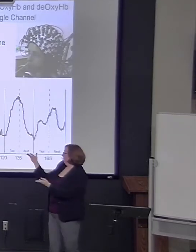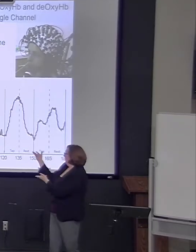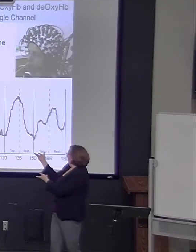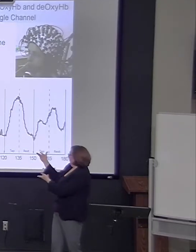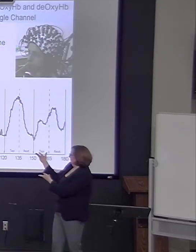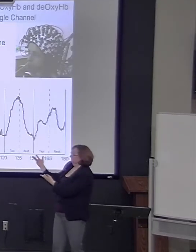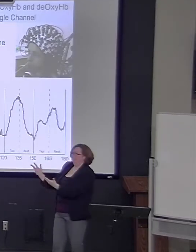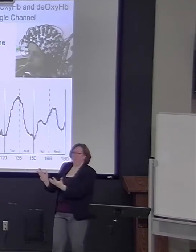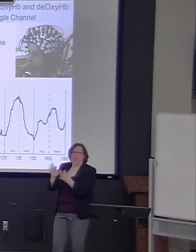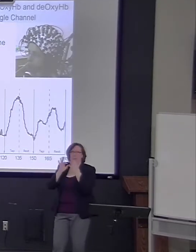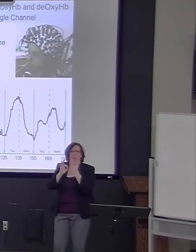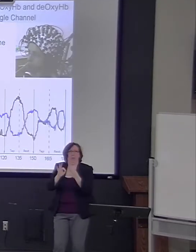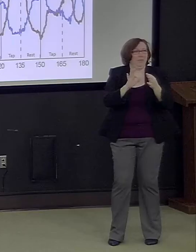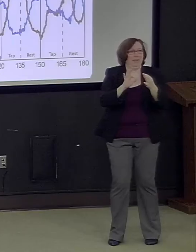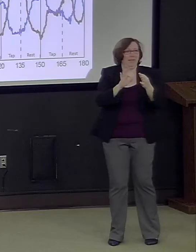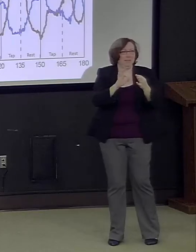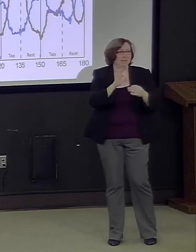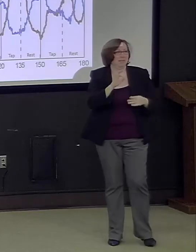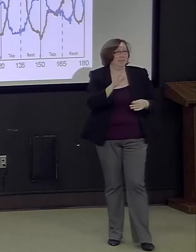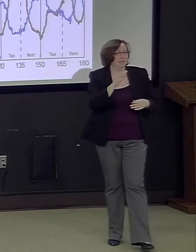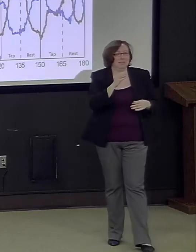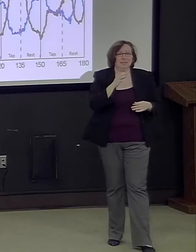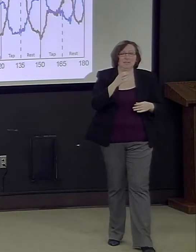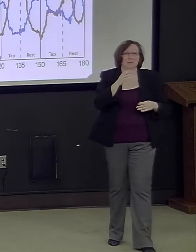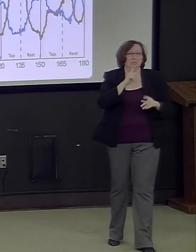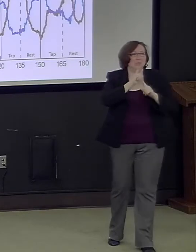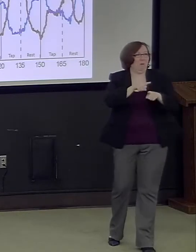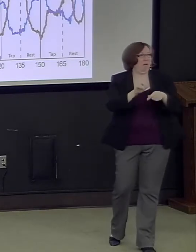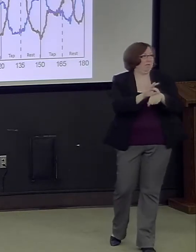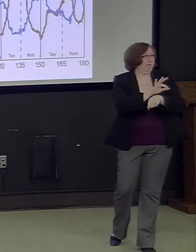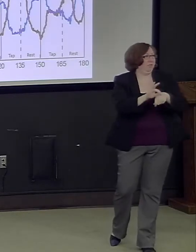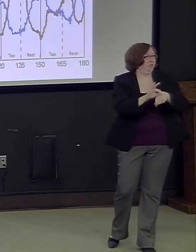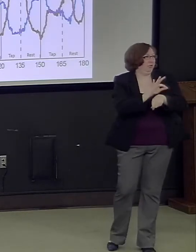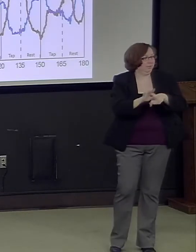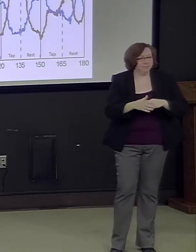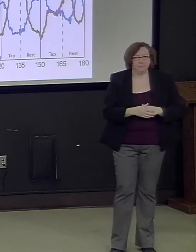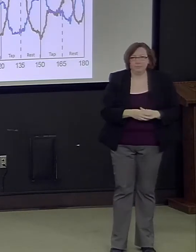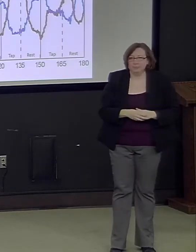It's identical to what you see in the scanner, but here we have the advantage